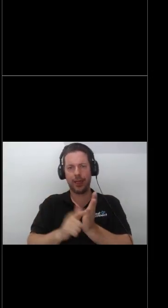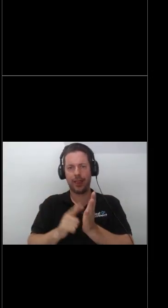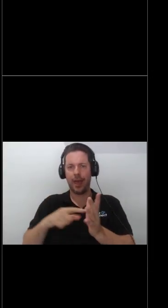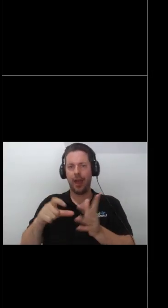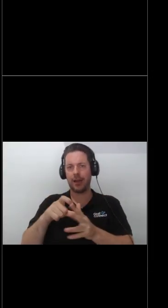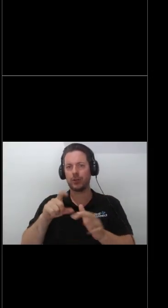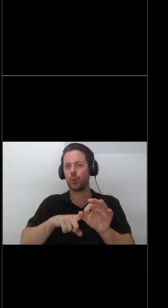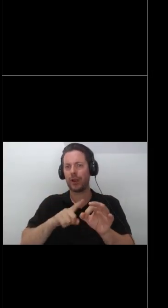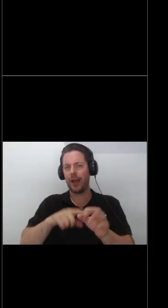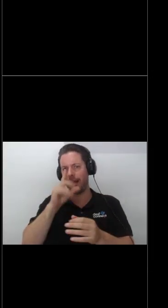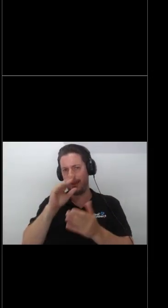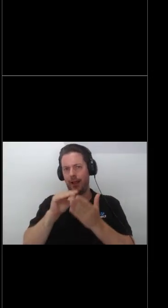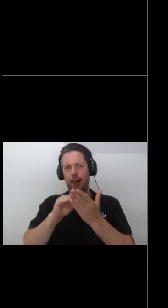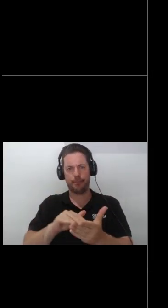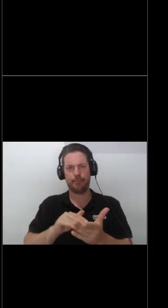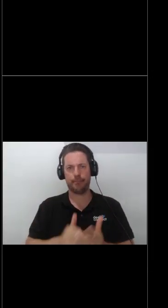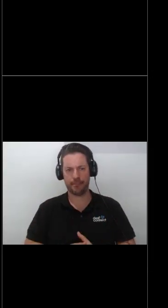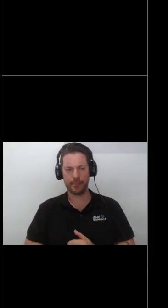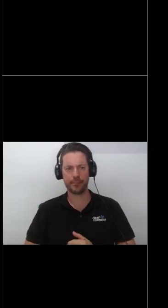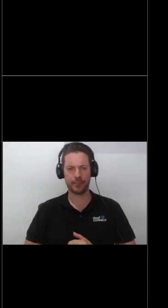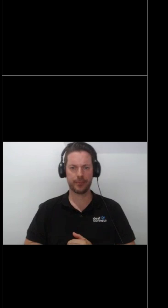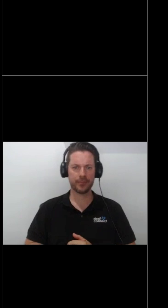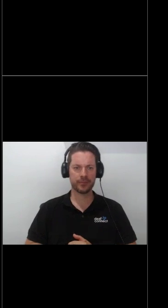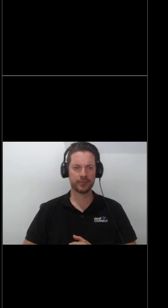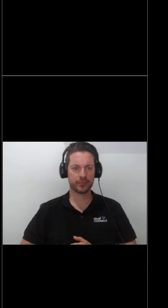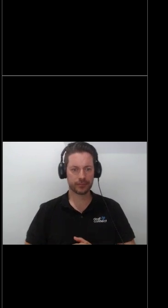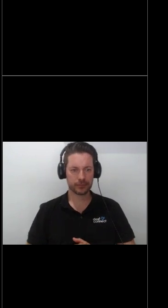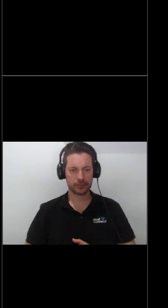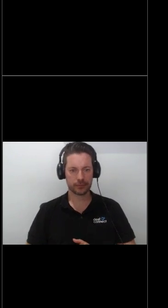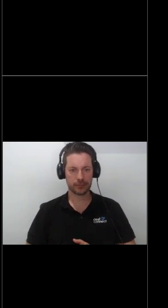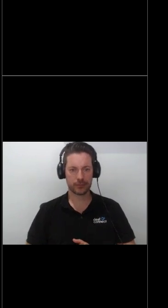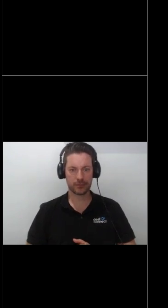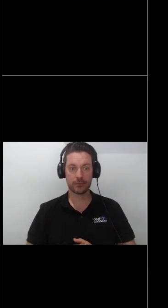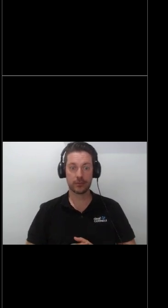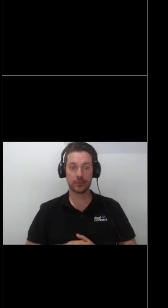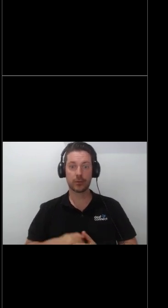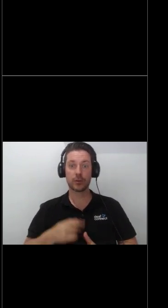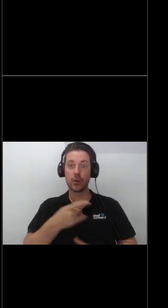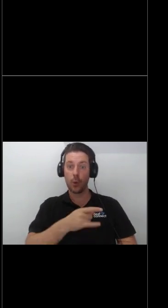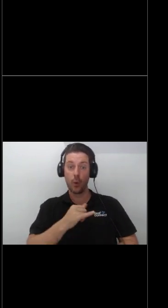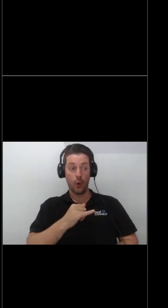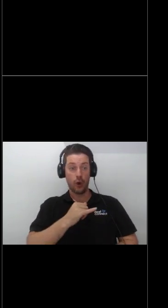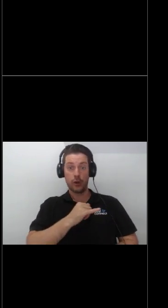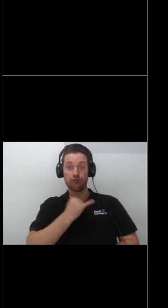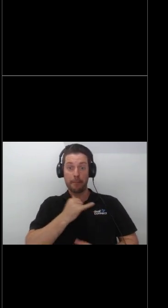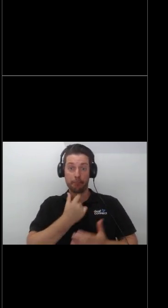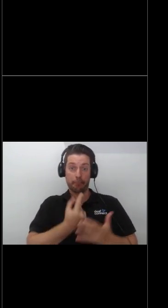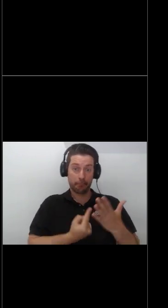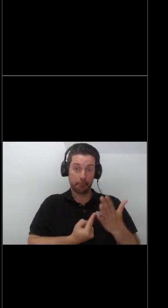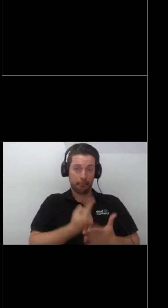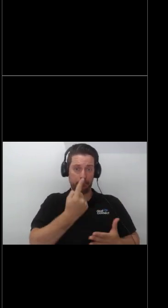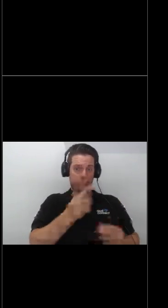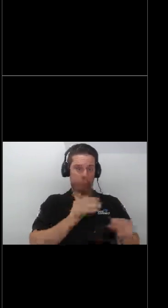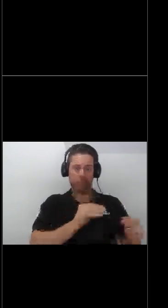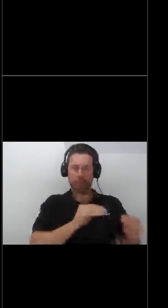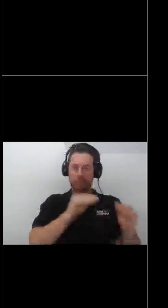So how do criminal cases get to the mental health court? Well, there's a number of avenues.